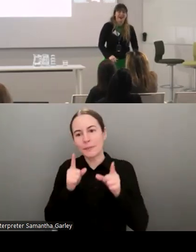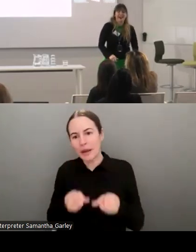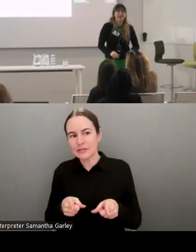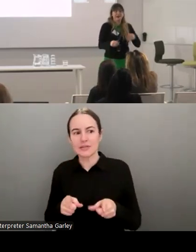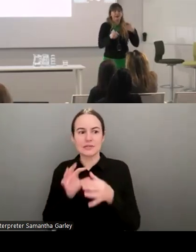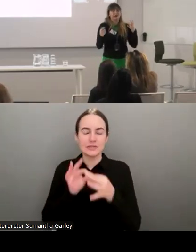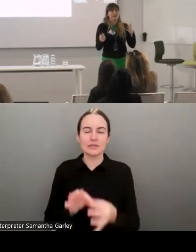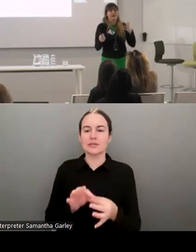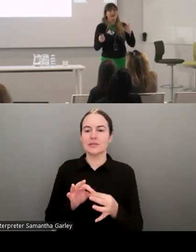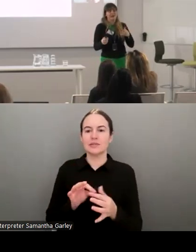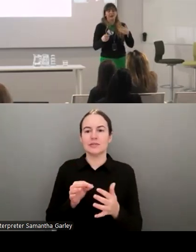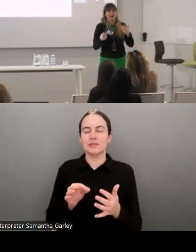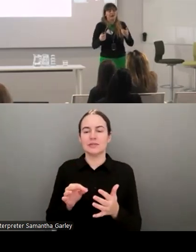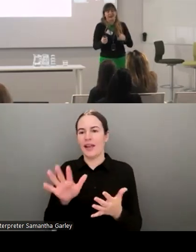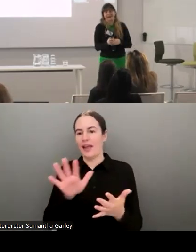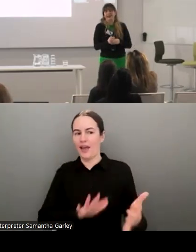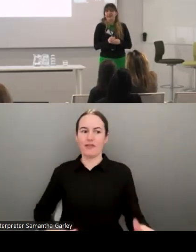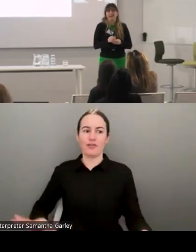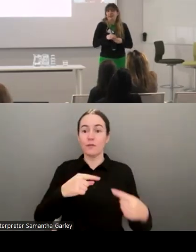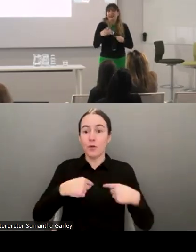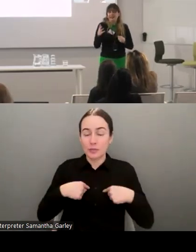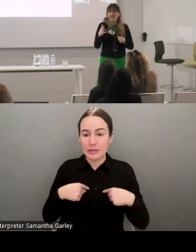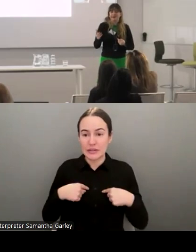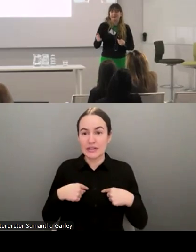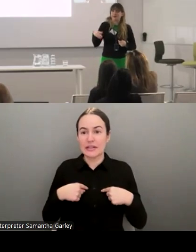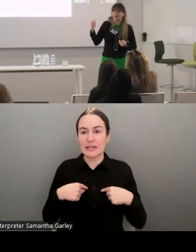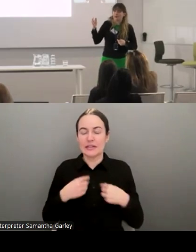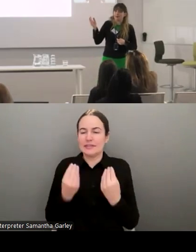And it could as well for me, just also have been like something else, some performance